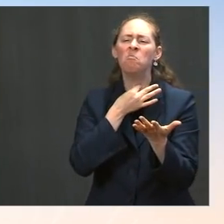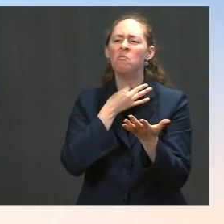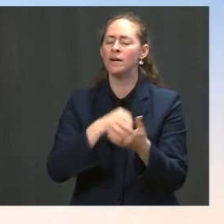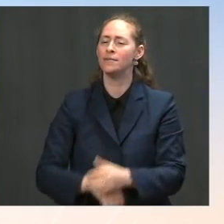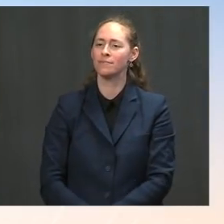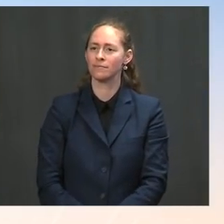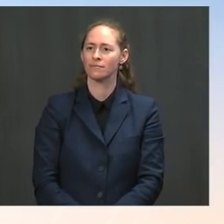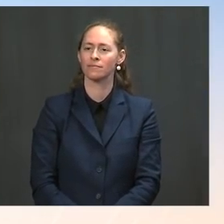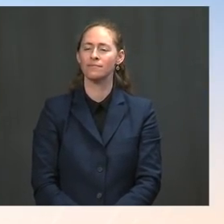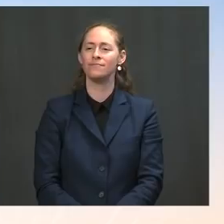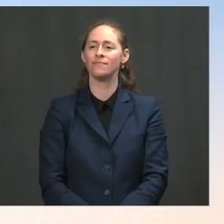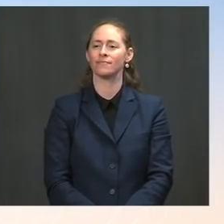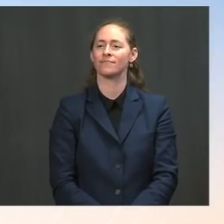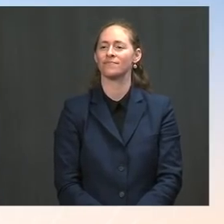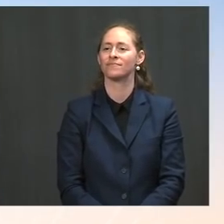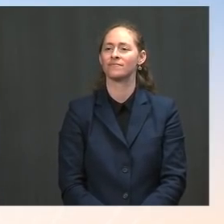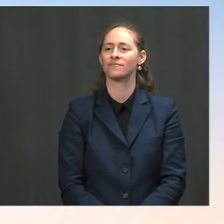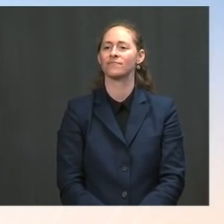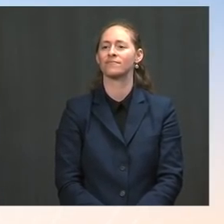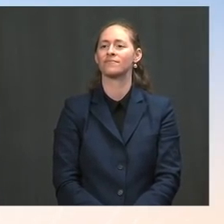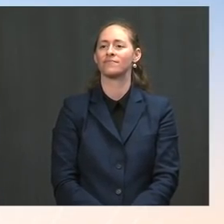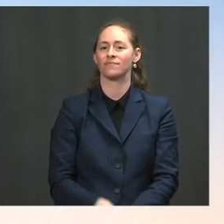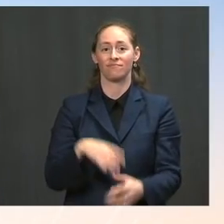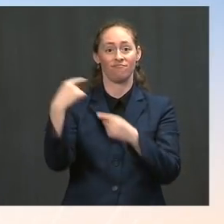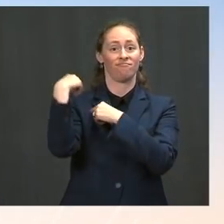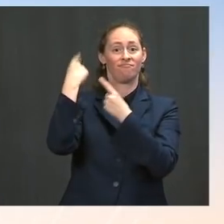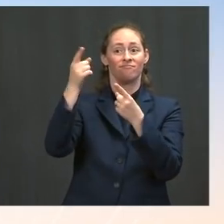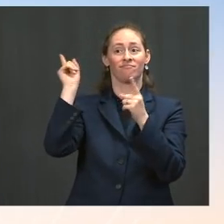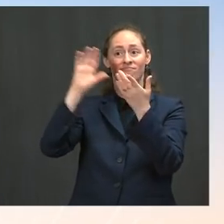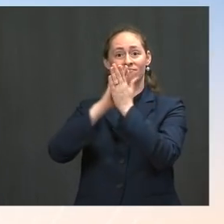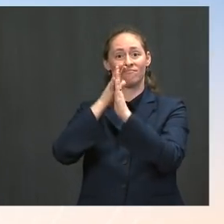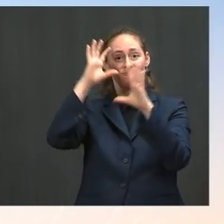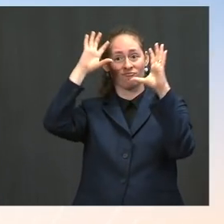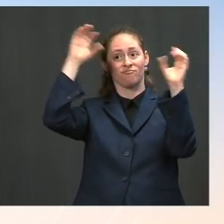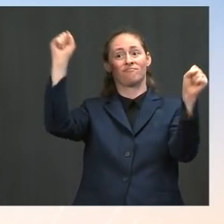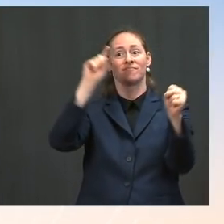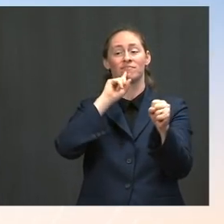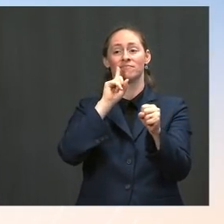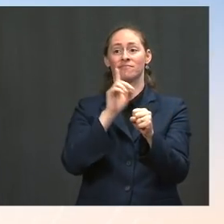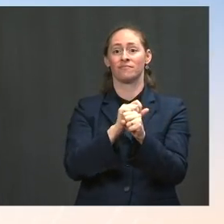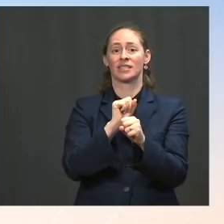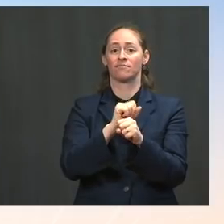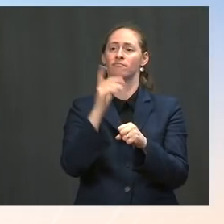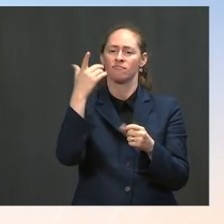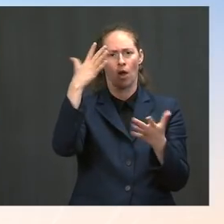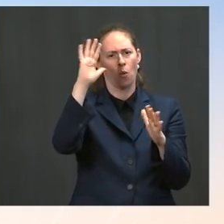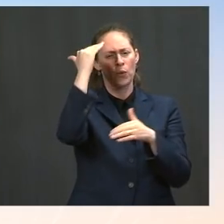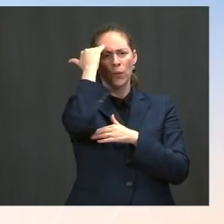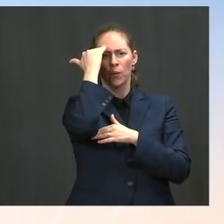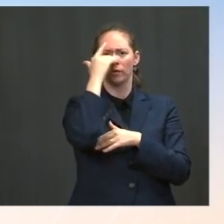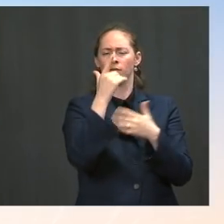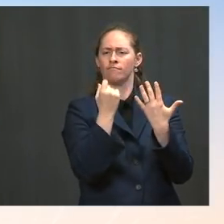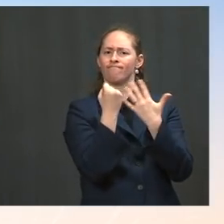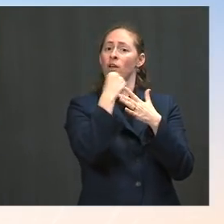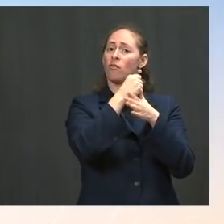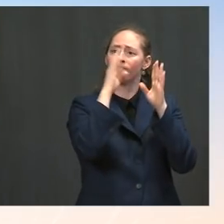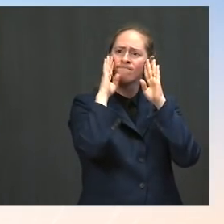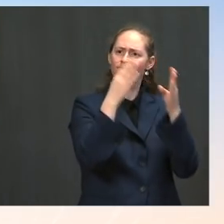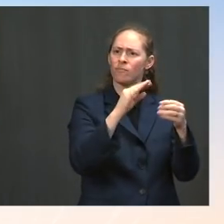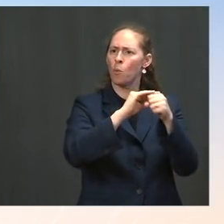he knew that his number-one priority would be getting the pandemic under control. When he took office, there were more than 190,000 COVID cases